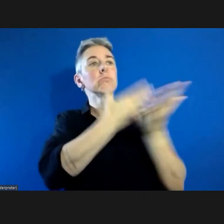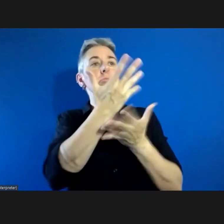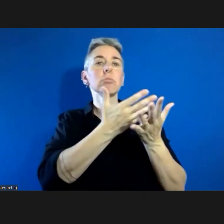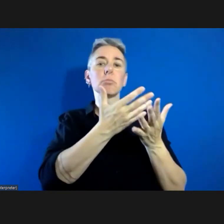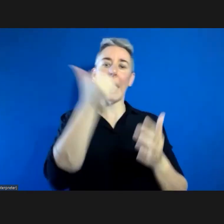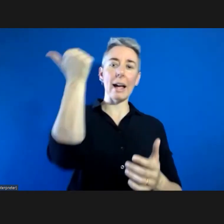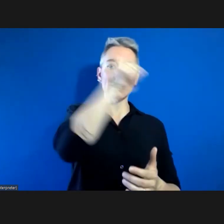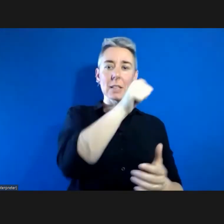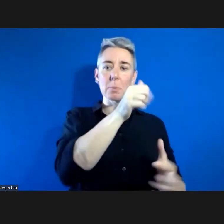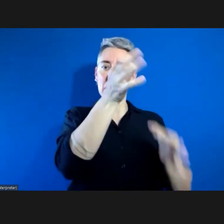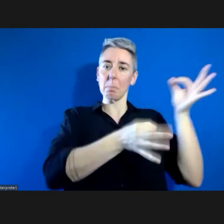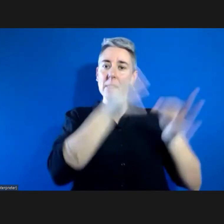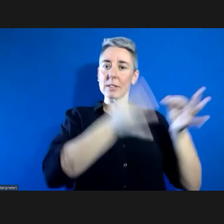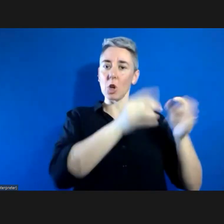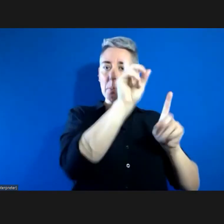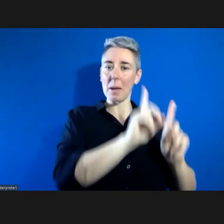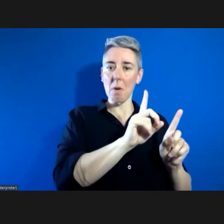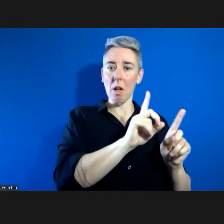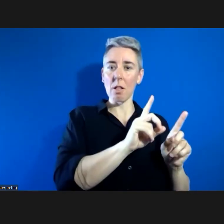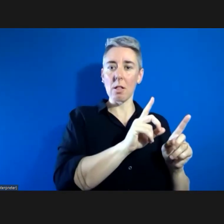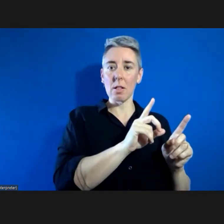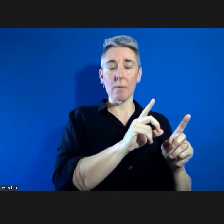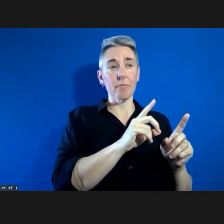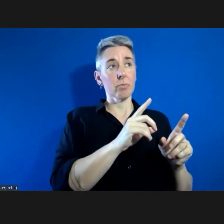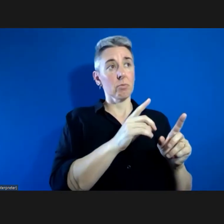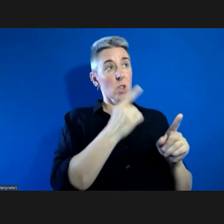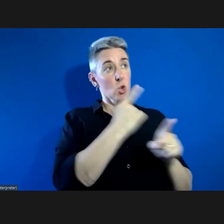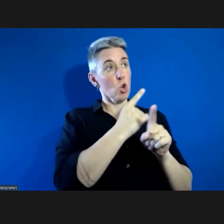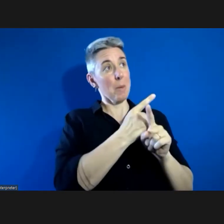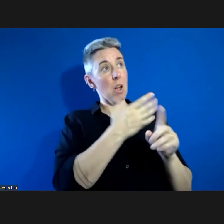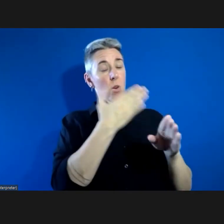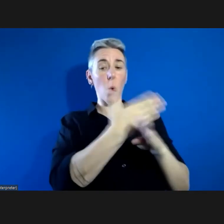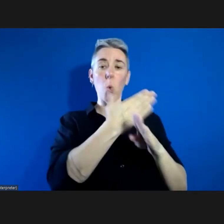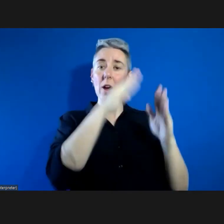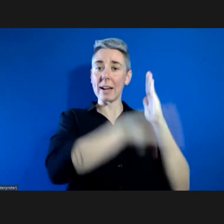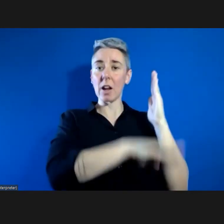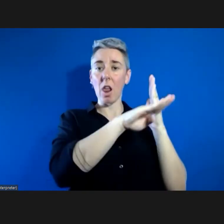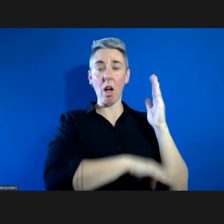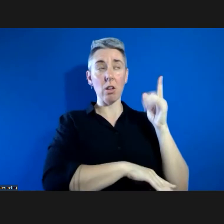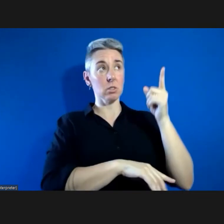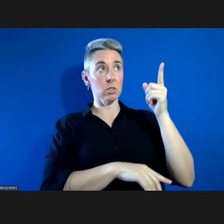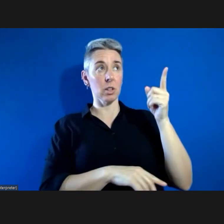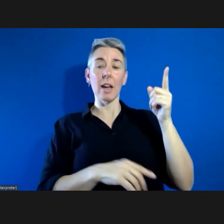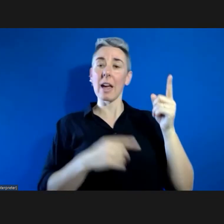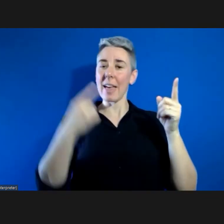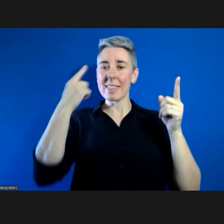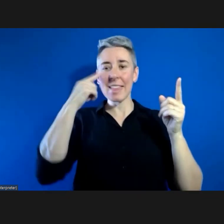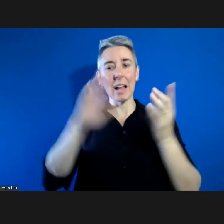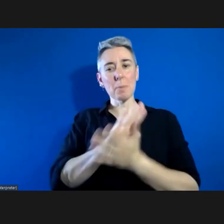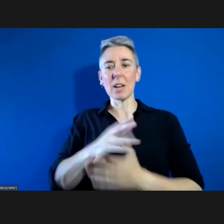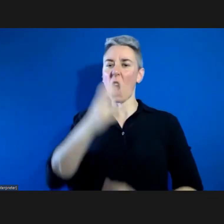about a the community that I belong to, it's assumed that I mean exclusively old, white,